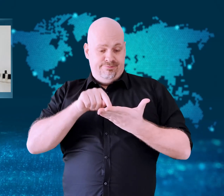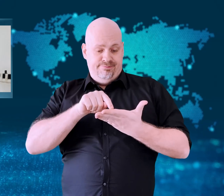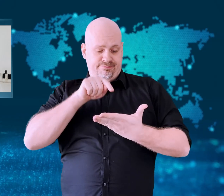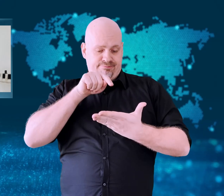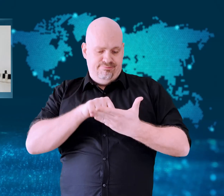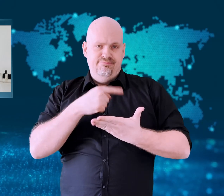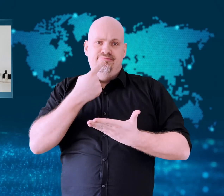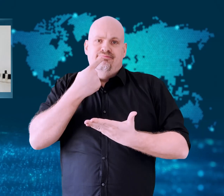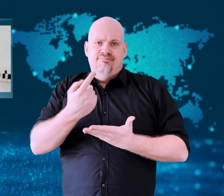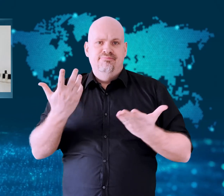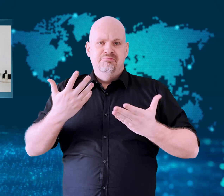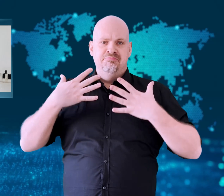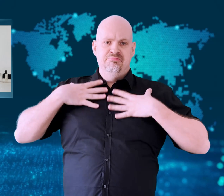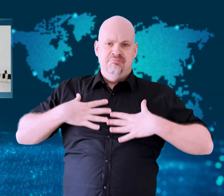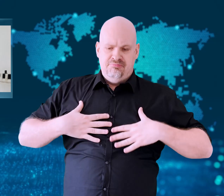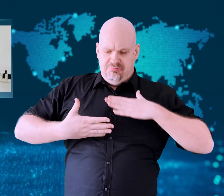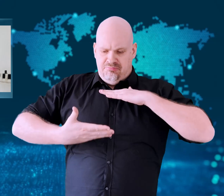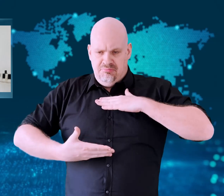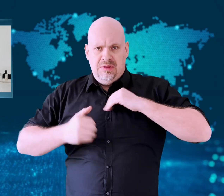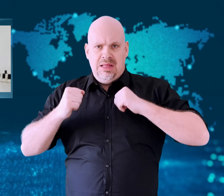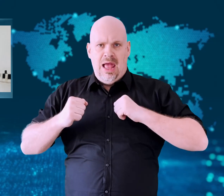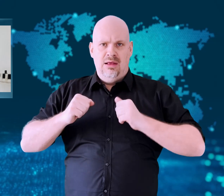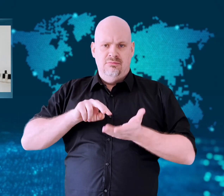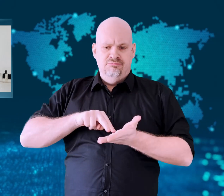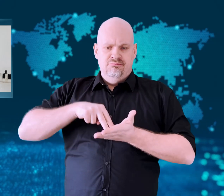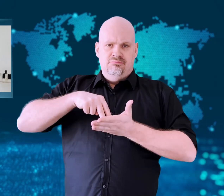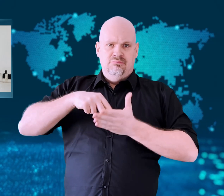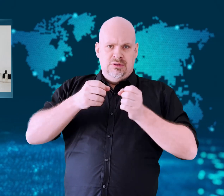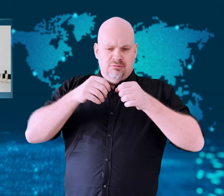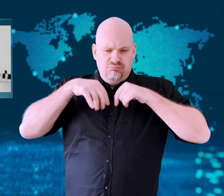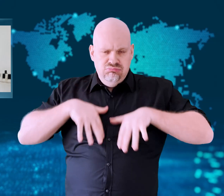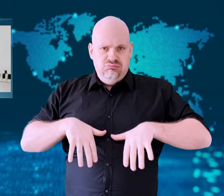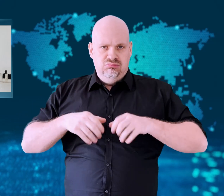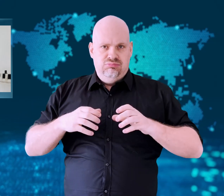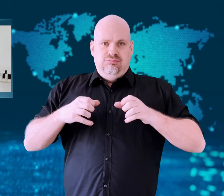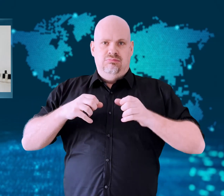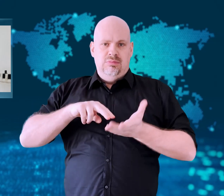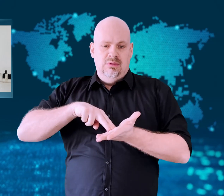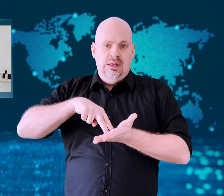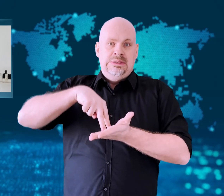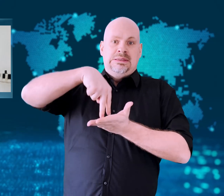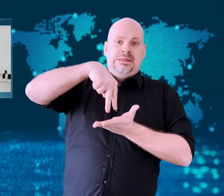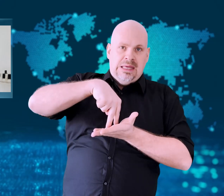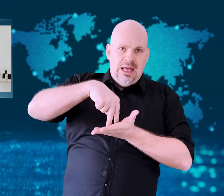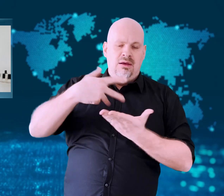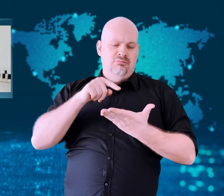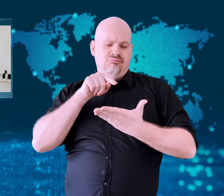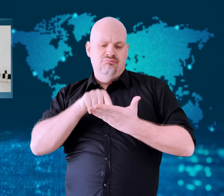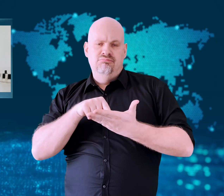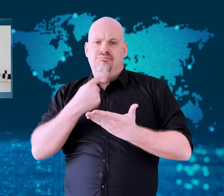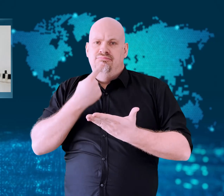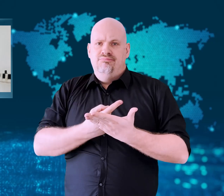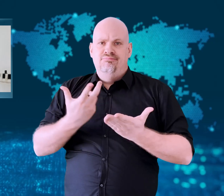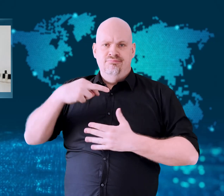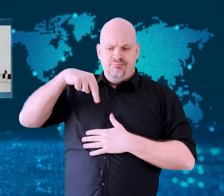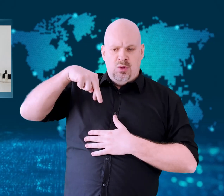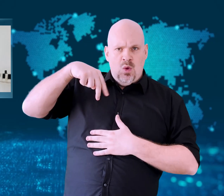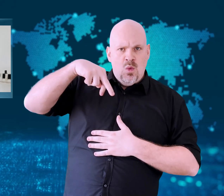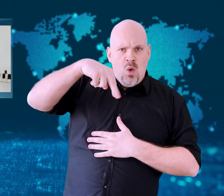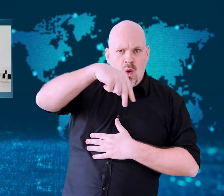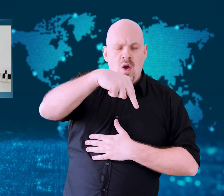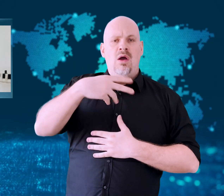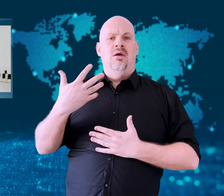The tablet and its software issue instructions to the muscles for